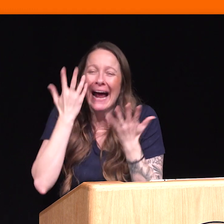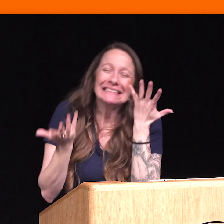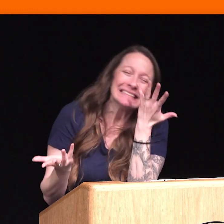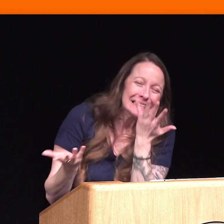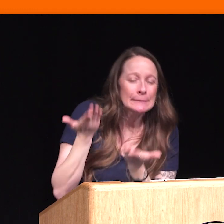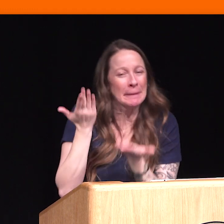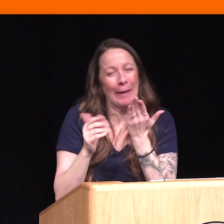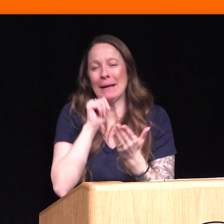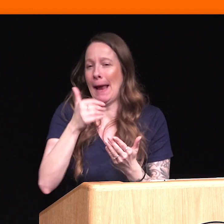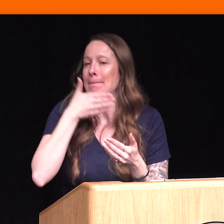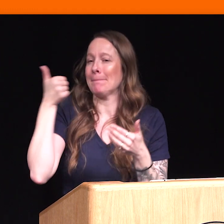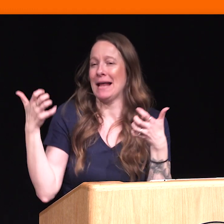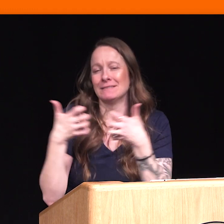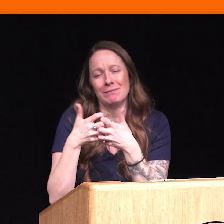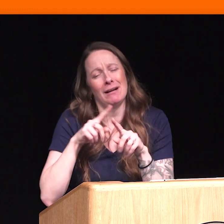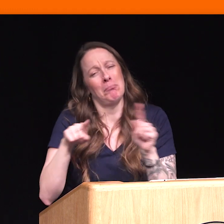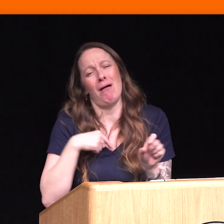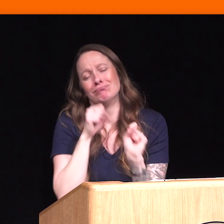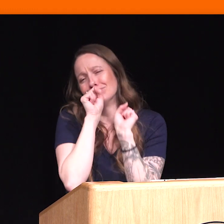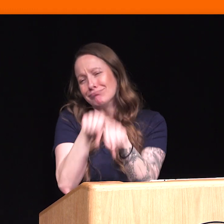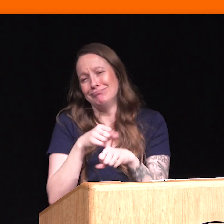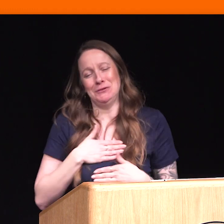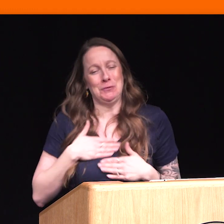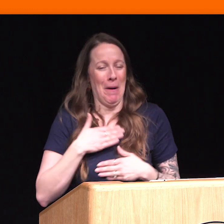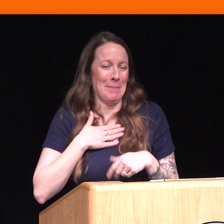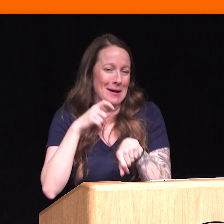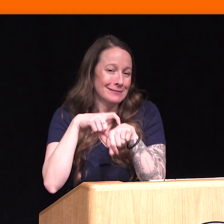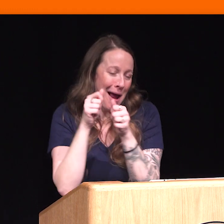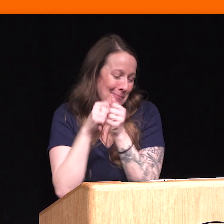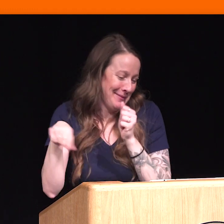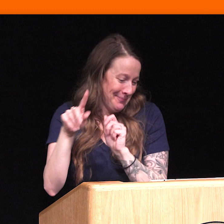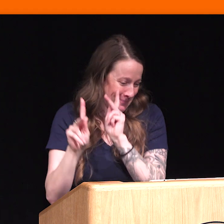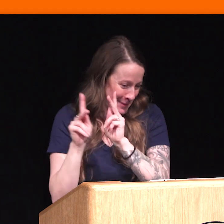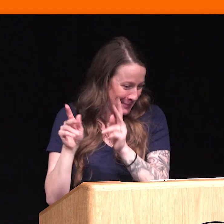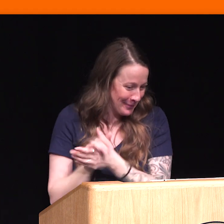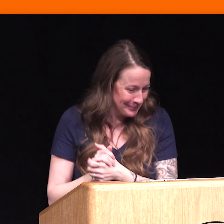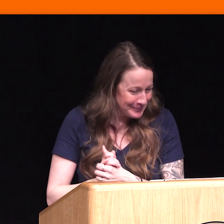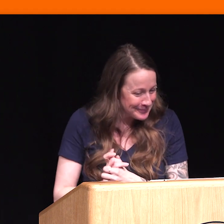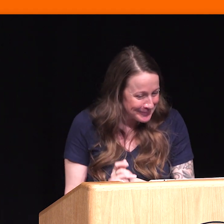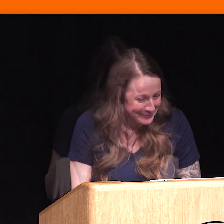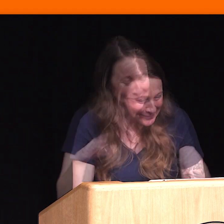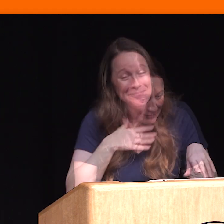to manage for the interpreters and for myself. So, it wasn't a great fit, but I still really enjoyed my time in that lab.